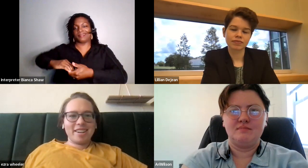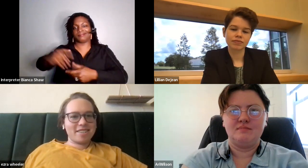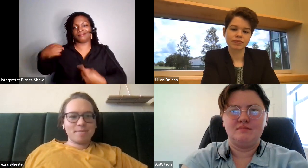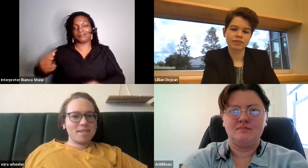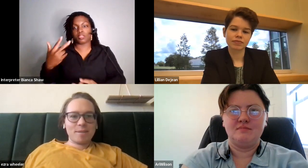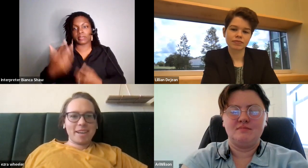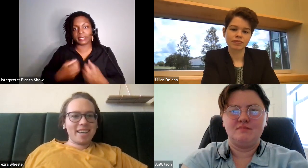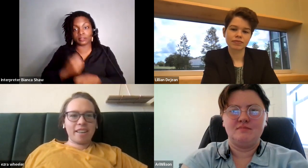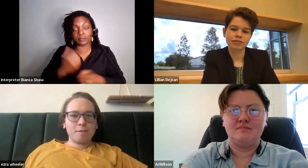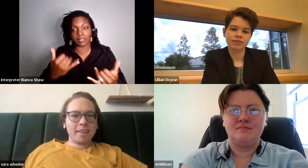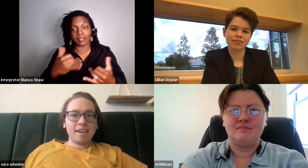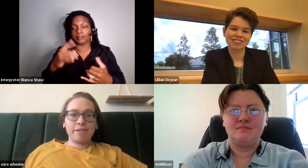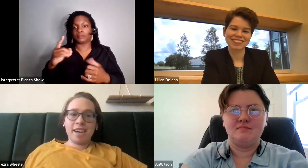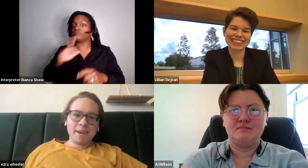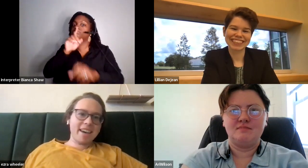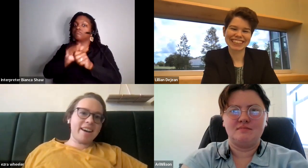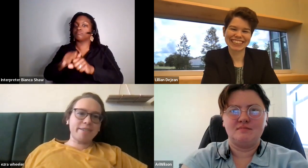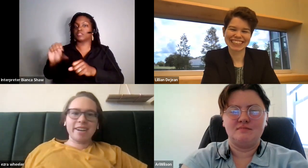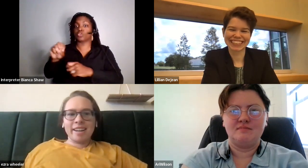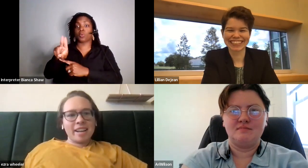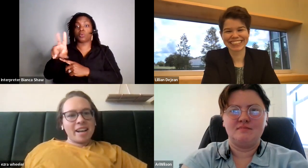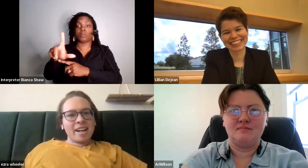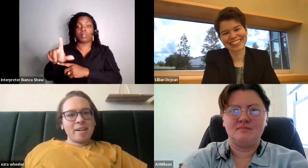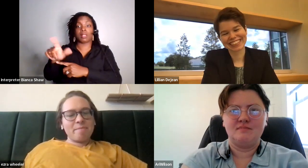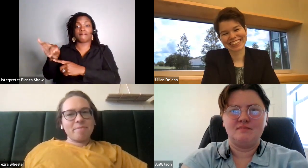And they're just my soul may I love my life and my caregiver